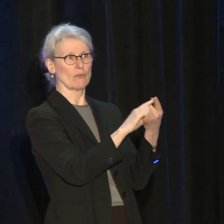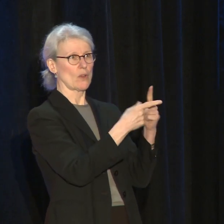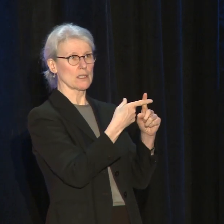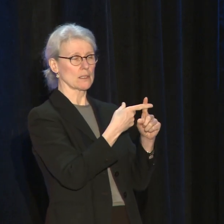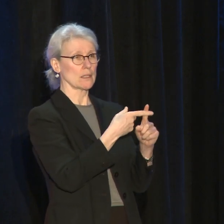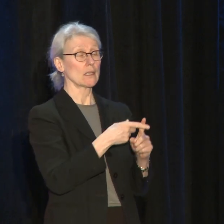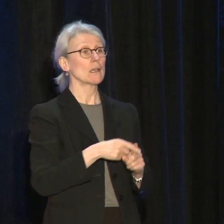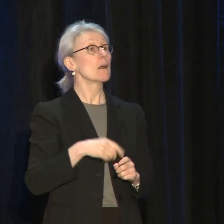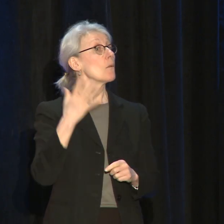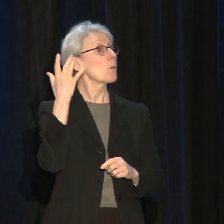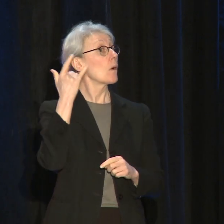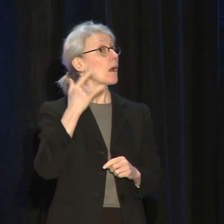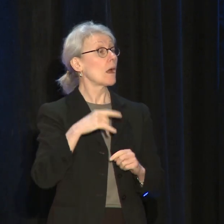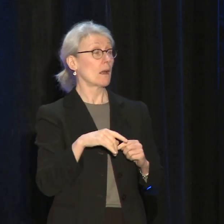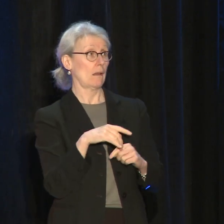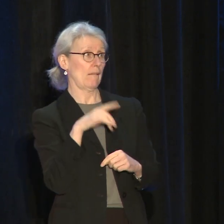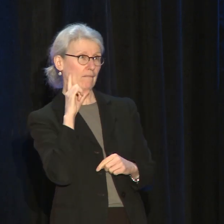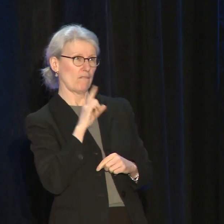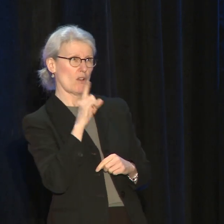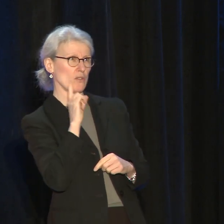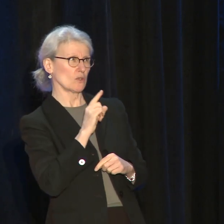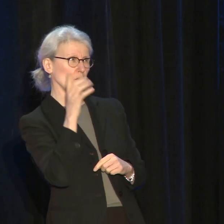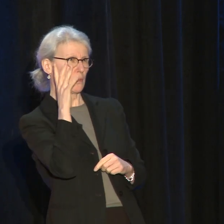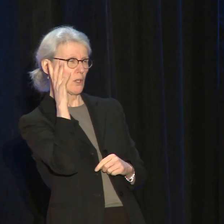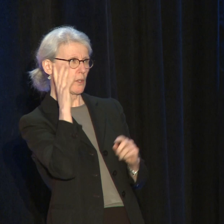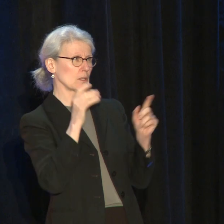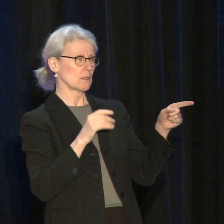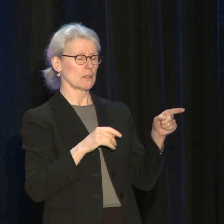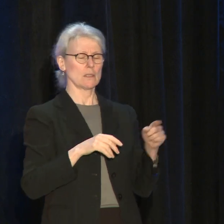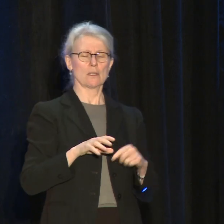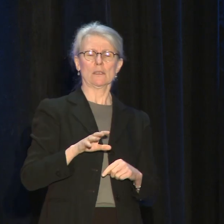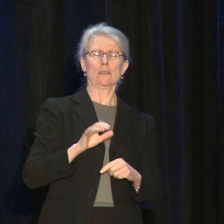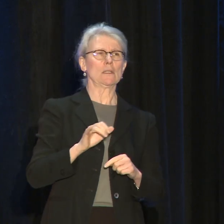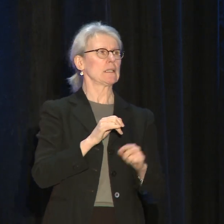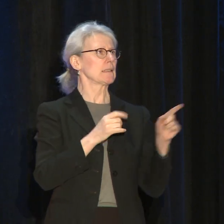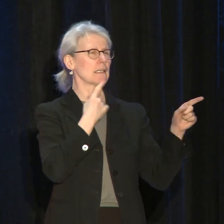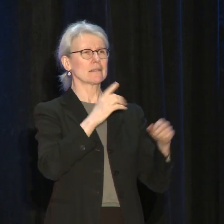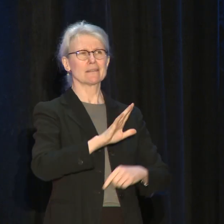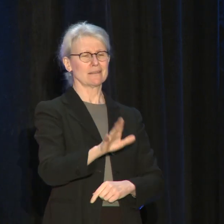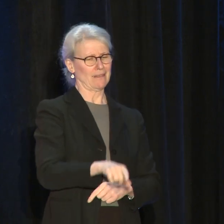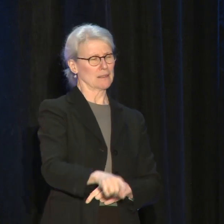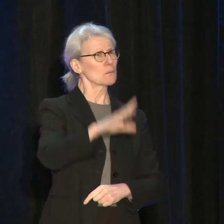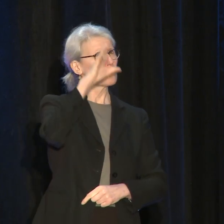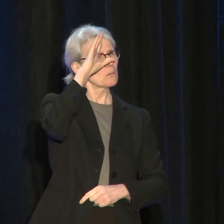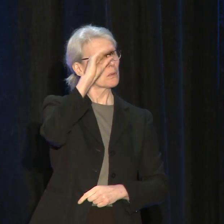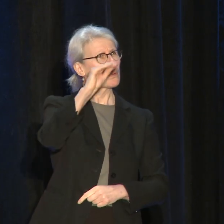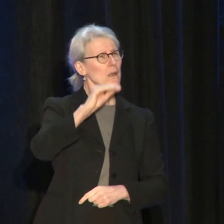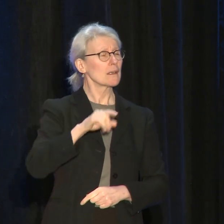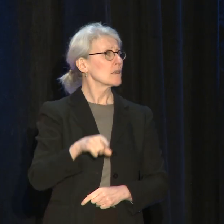of the foster parents after he bounced around told the court that this little boy wanted nothing more